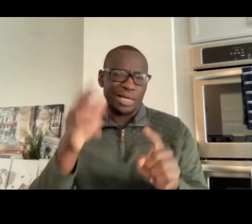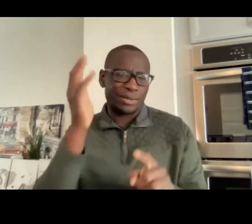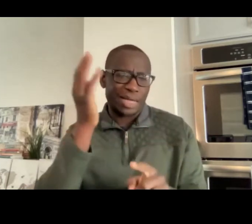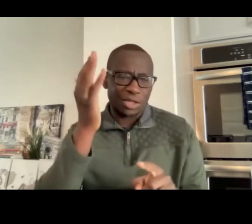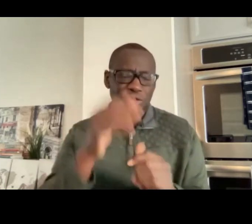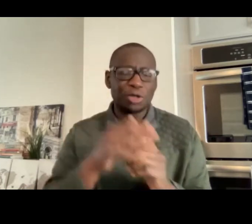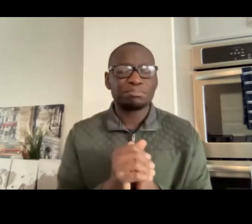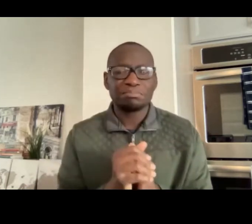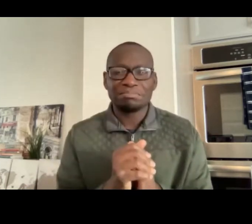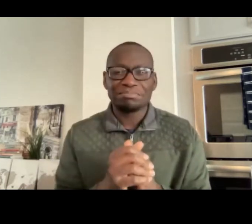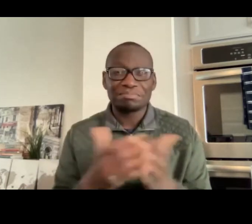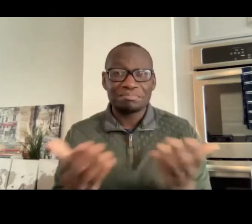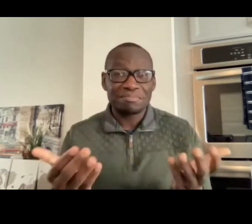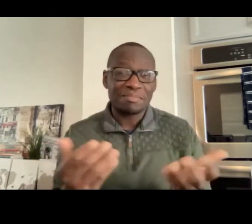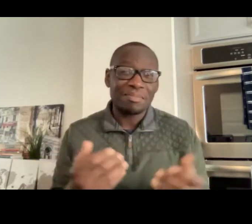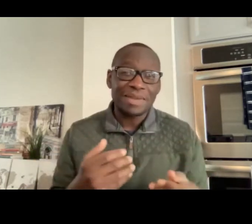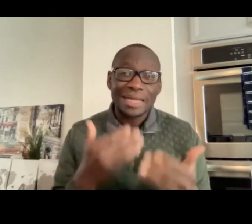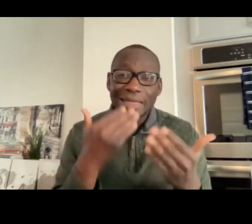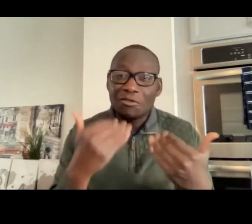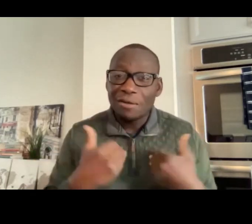and I'll expand more about that in my presentation.